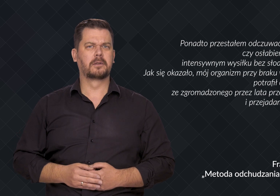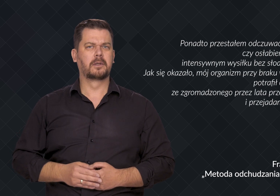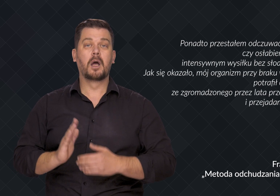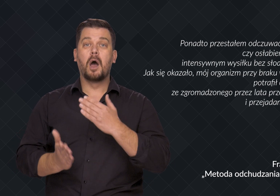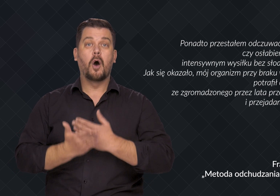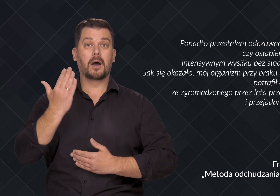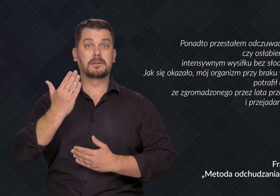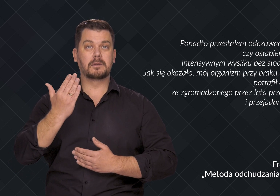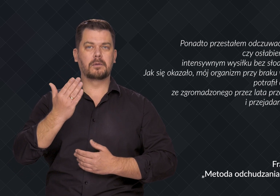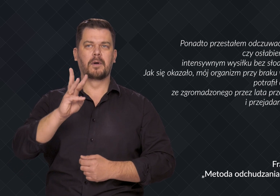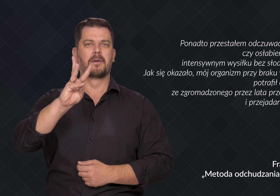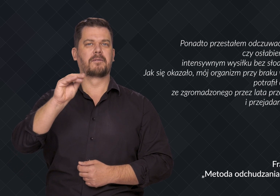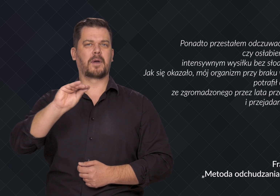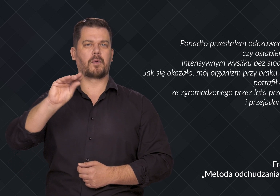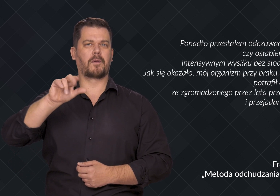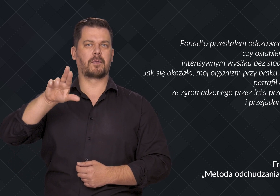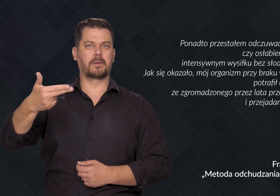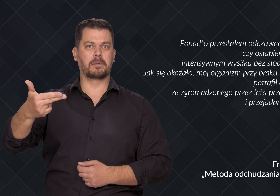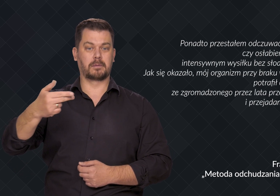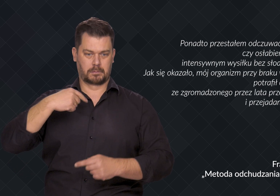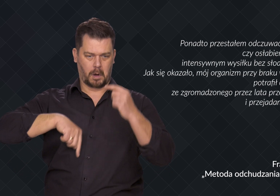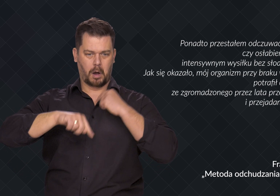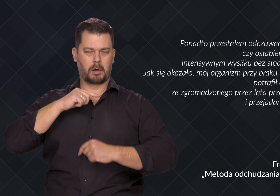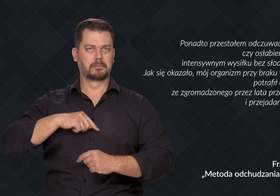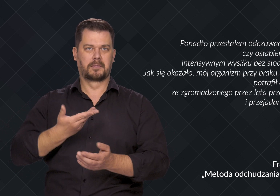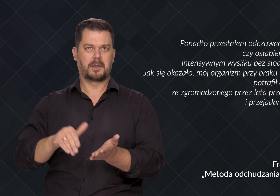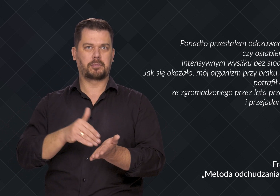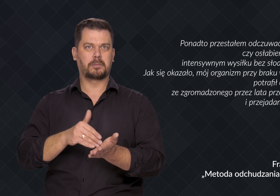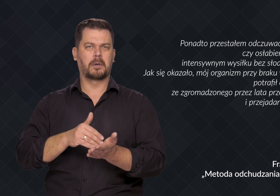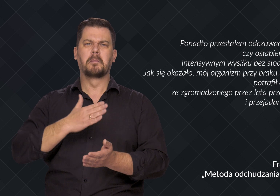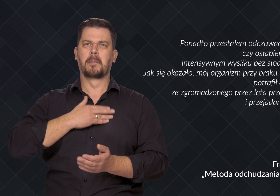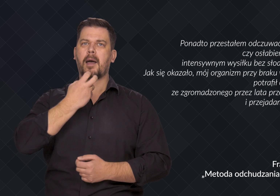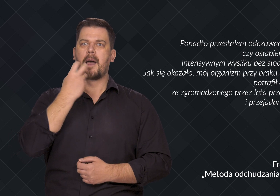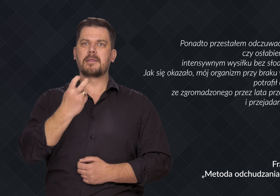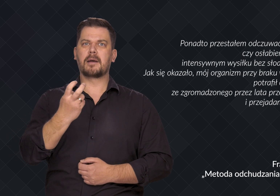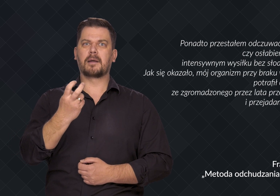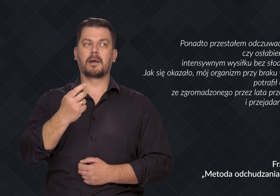As it turned out, my body could derive energy from accumulated fat